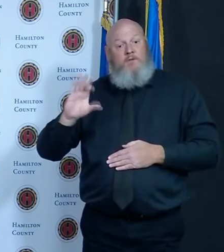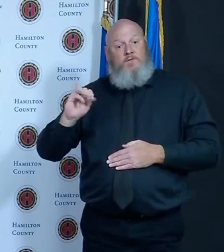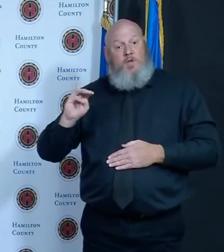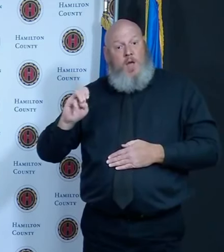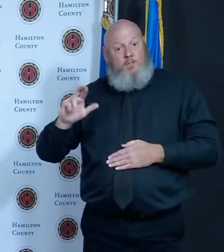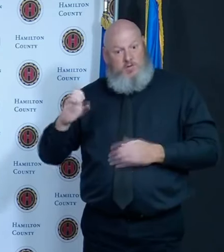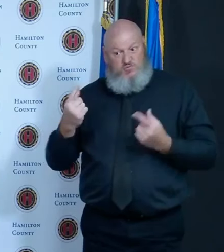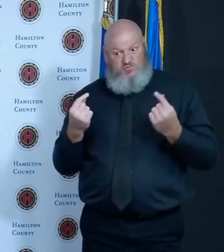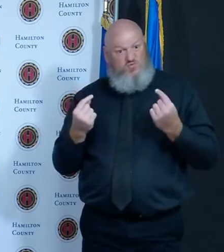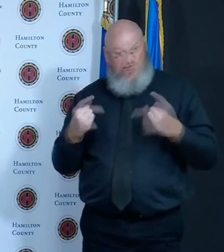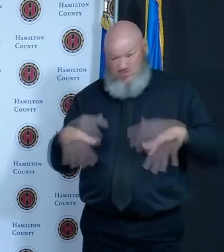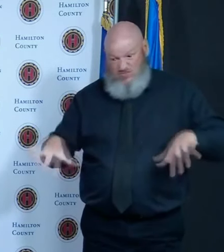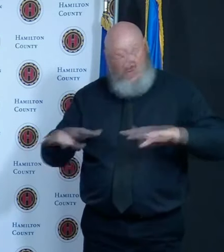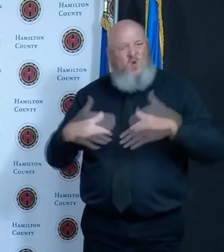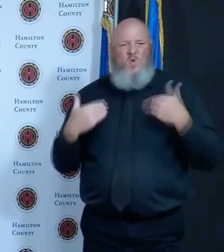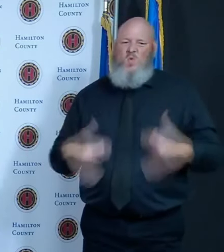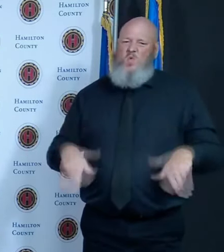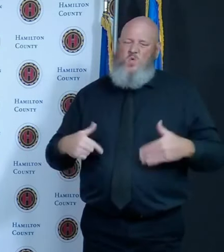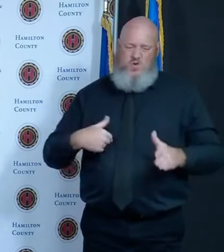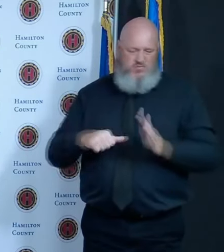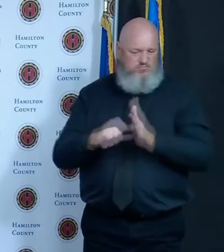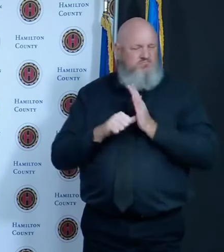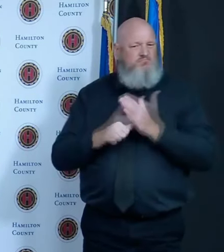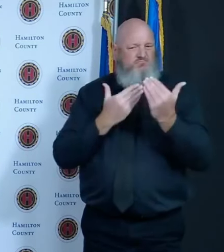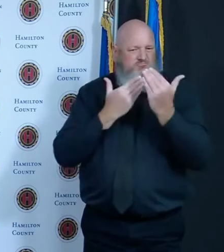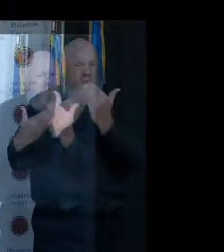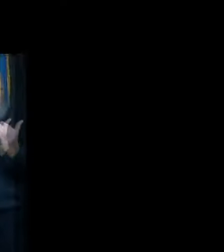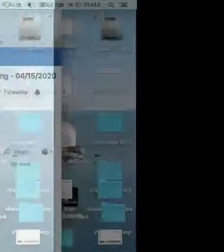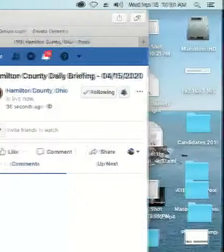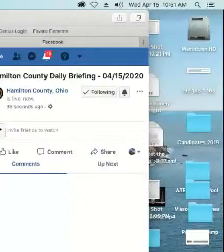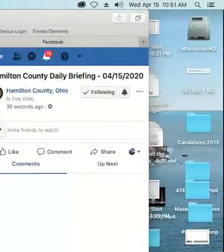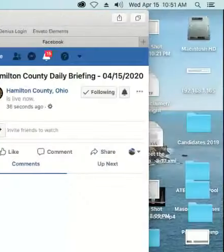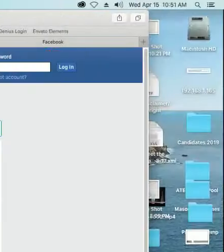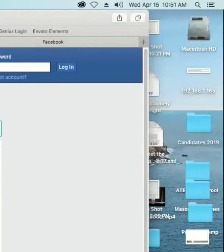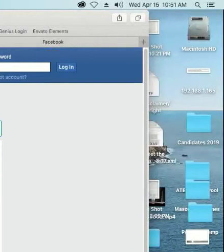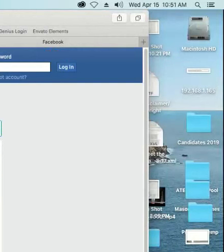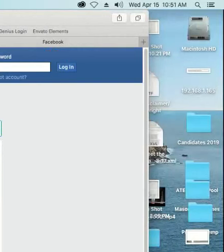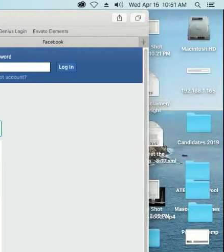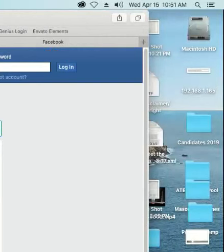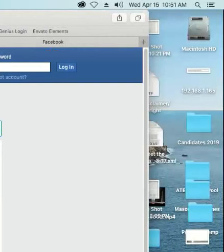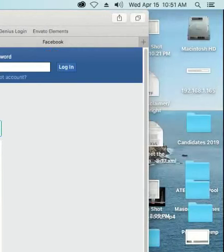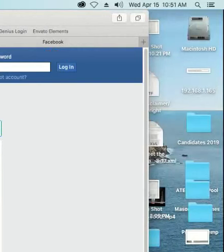together and you know we're gonna make it through where there's some